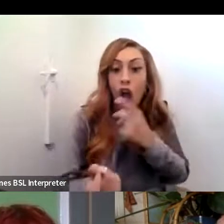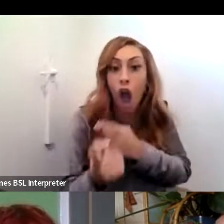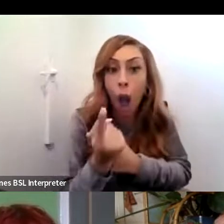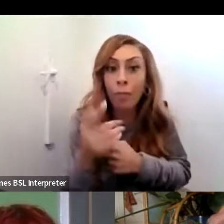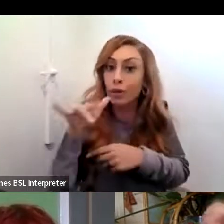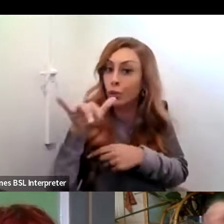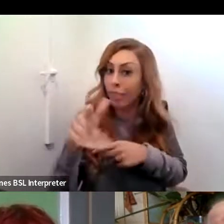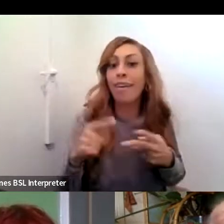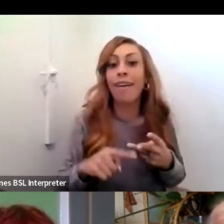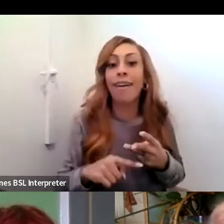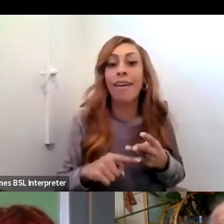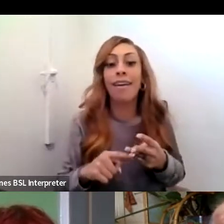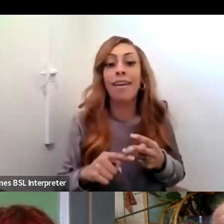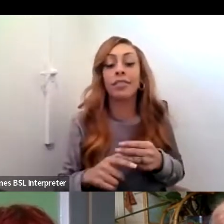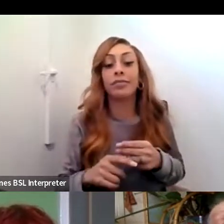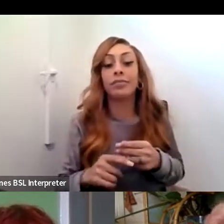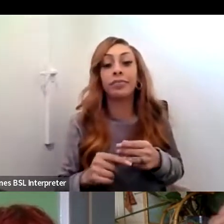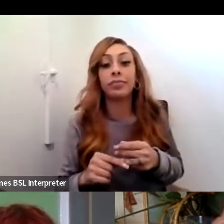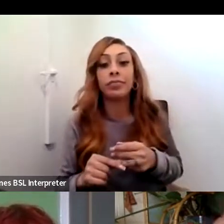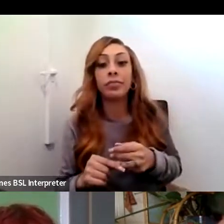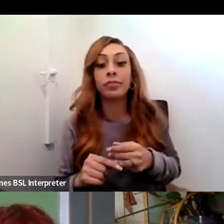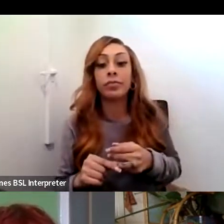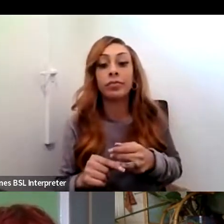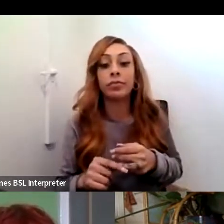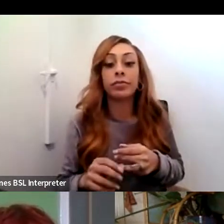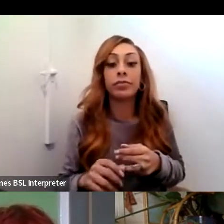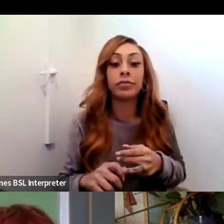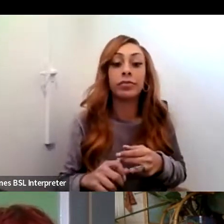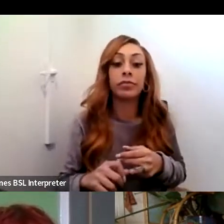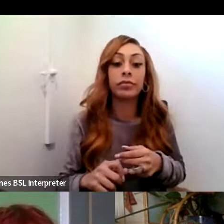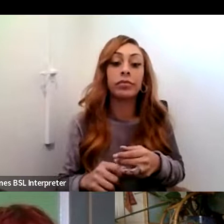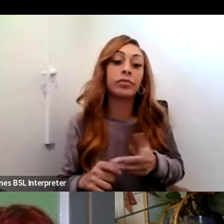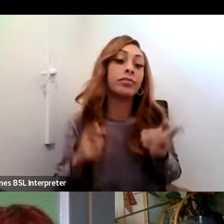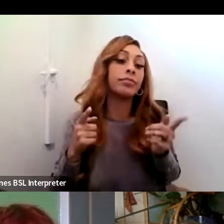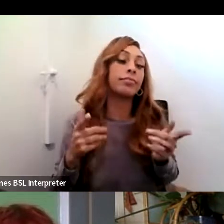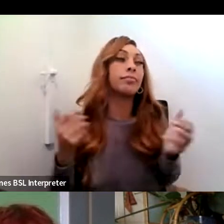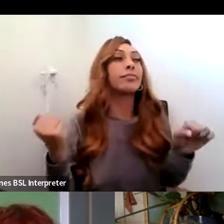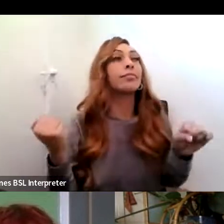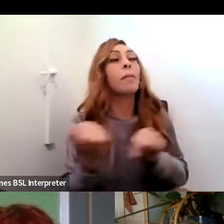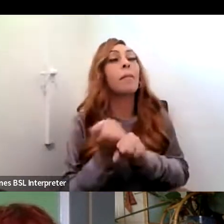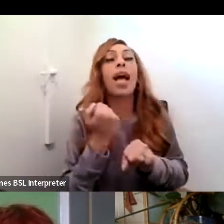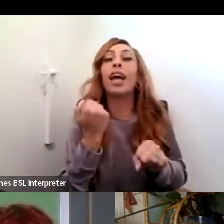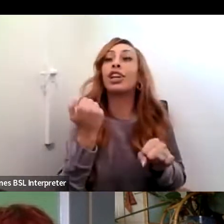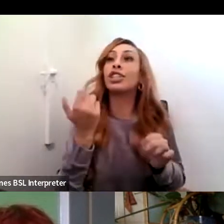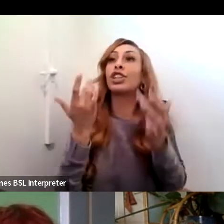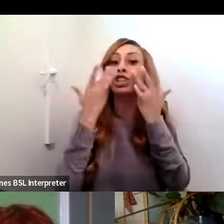and also, to suddenly making a show, and there's somebody watching in Jakarta,